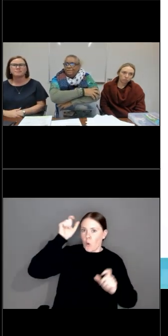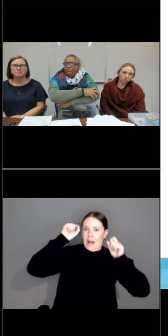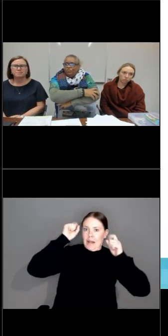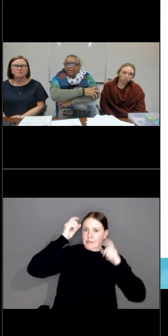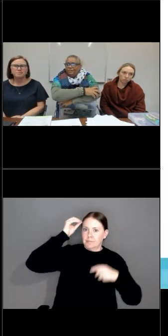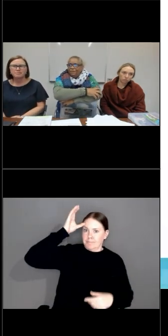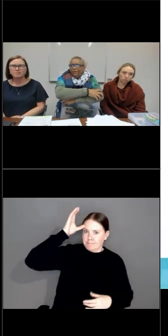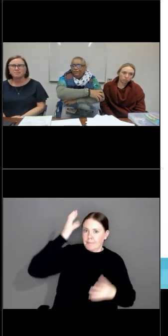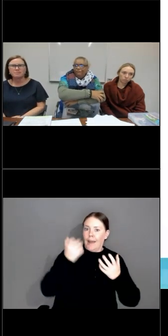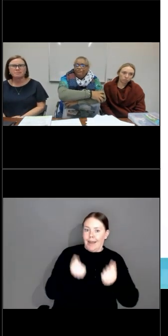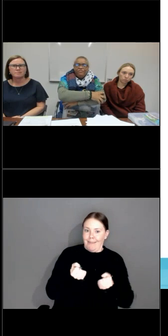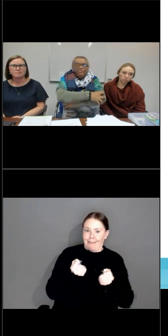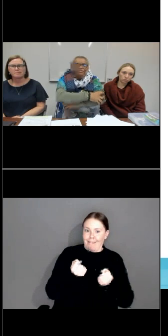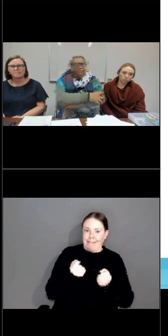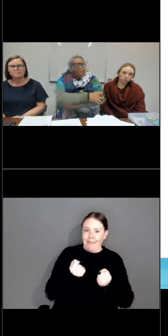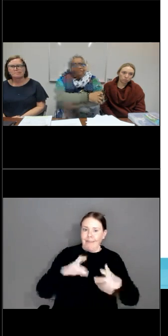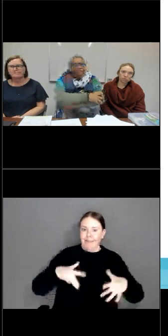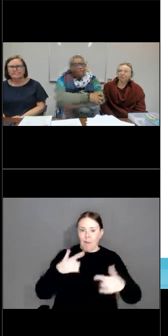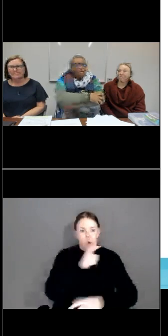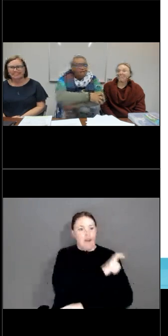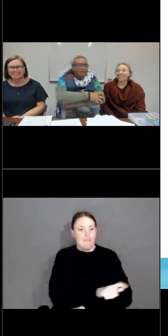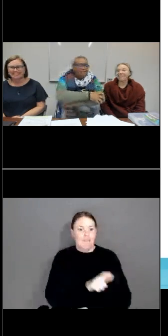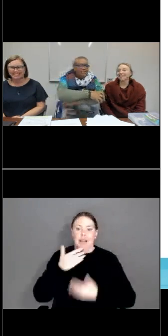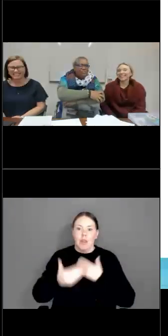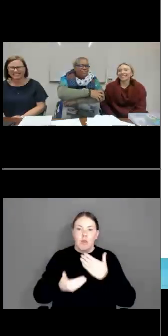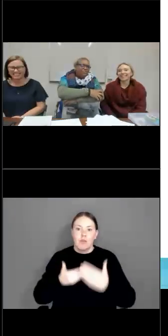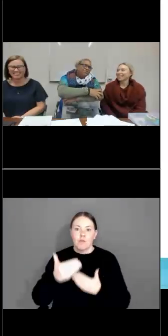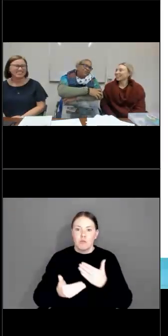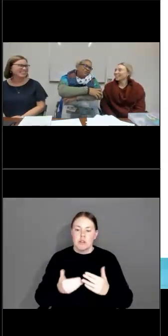training with me I go through things real quickly because I'm actually just going to show you the